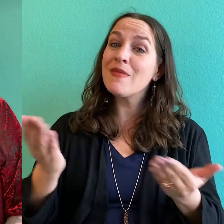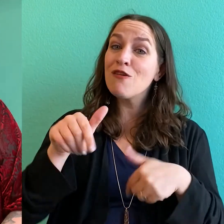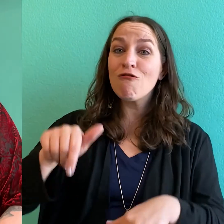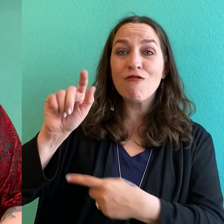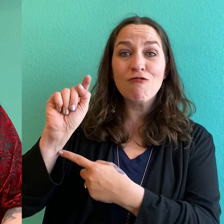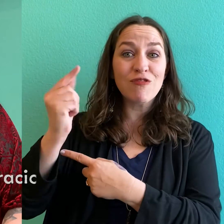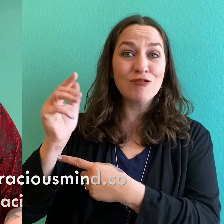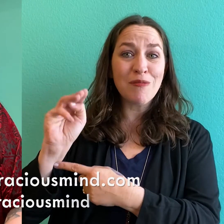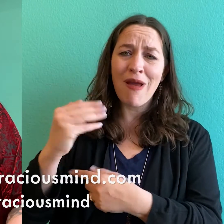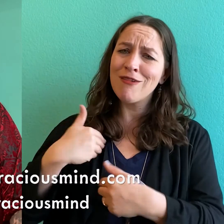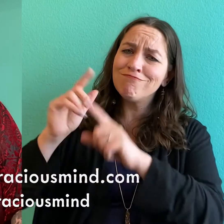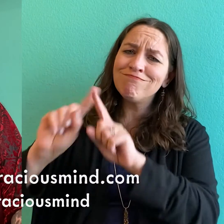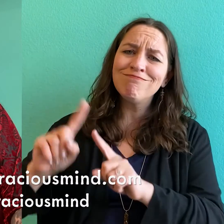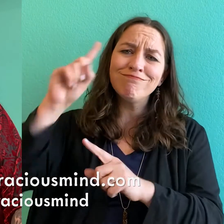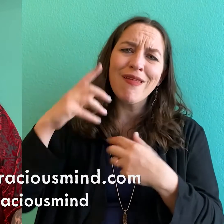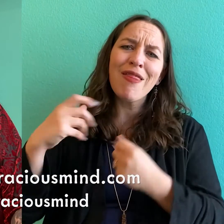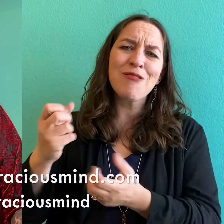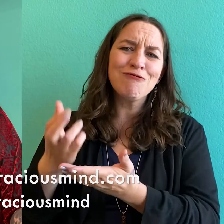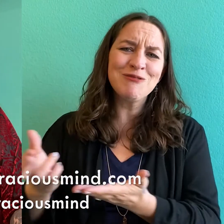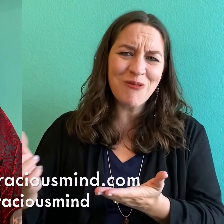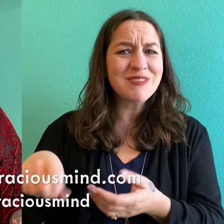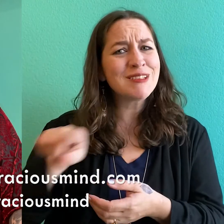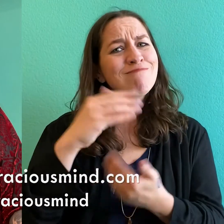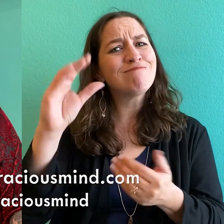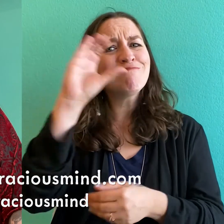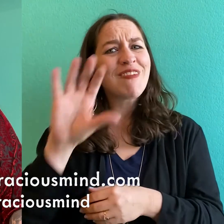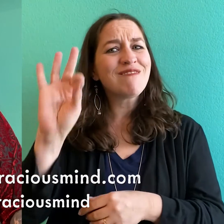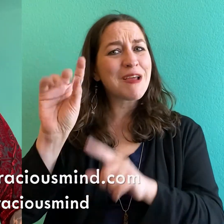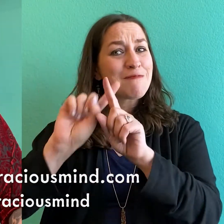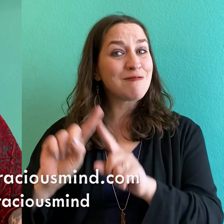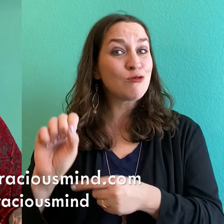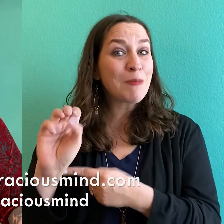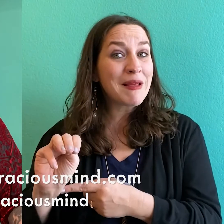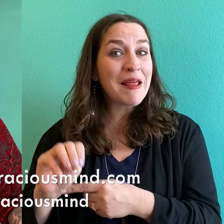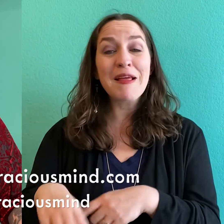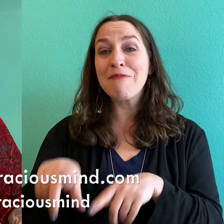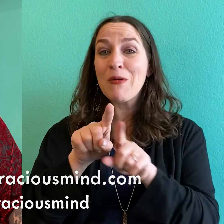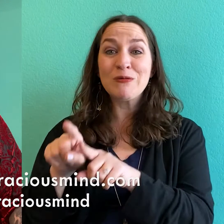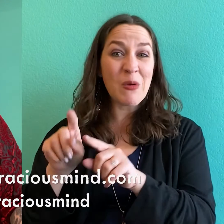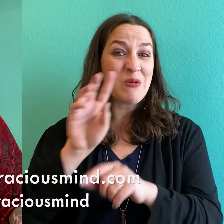Here at the Gracious Mind, we've got all kinds of mental health resources for you, so find us on all the social media platforms and at www.thegraciousmind.com.